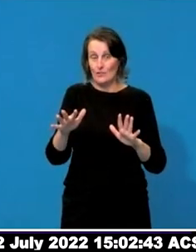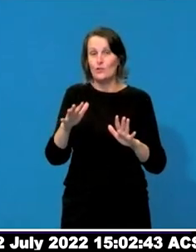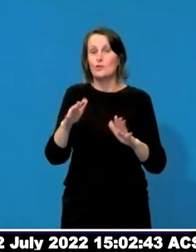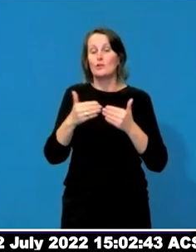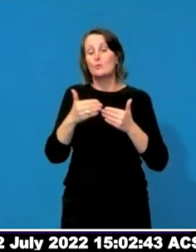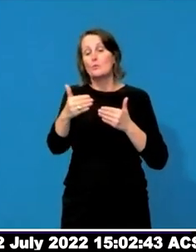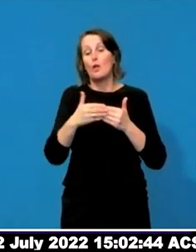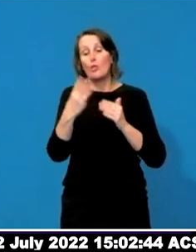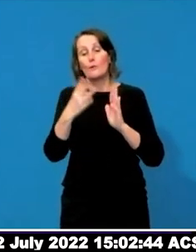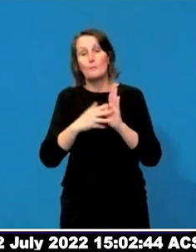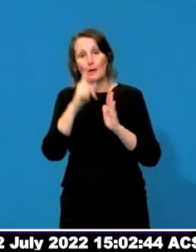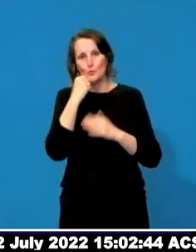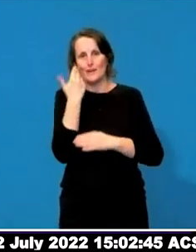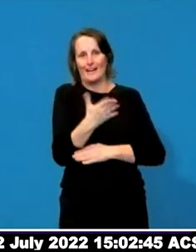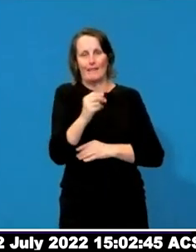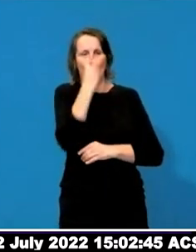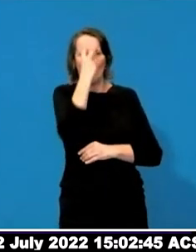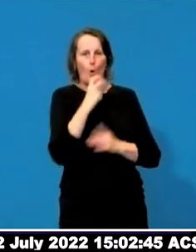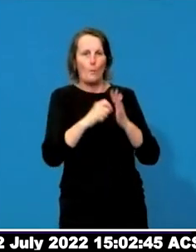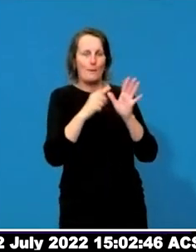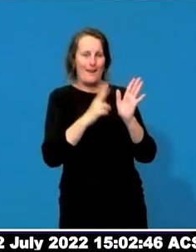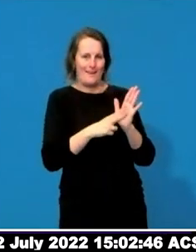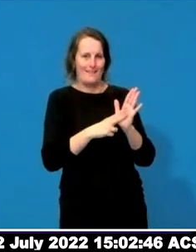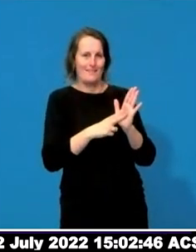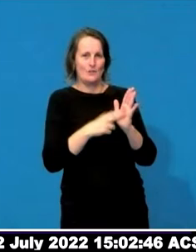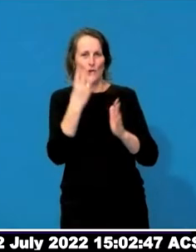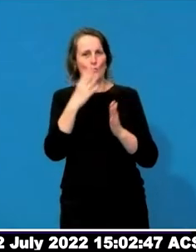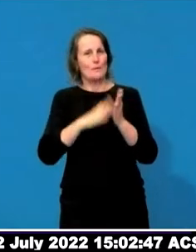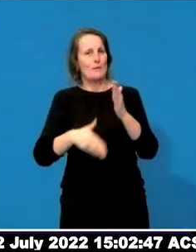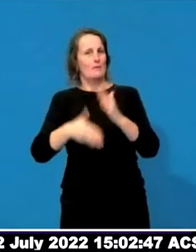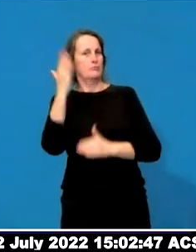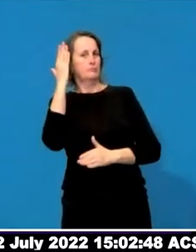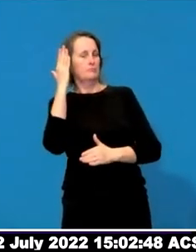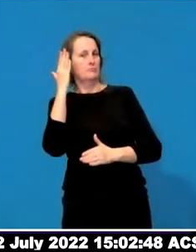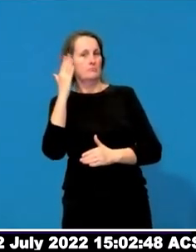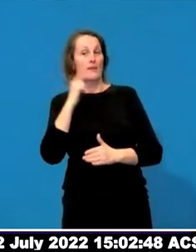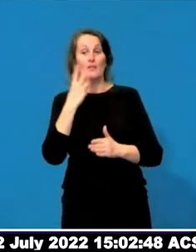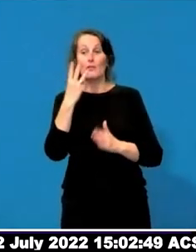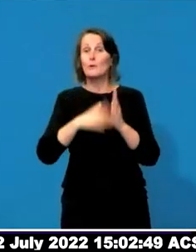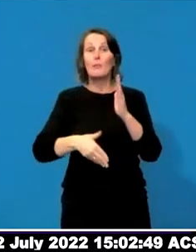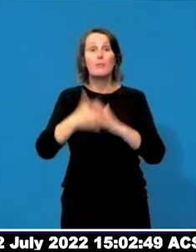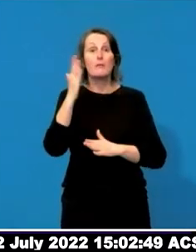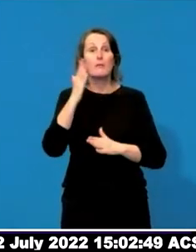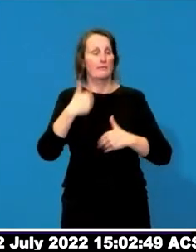So effectively the three-month limit is a cut-off? Correct. And you lose any entitlement after that. And it's ridiculous, yes.